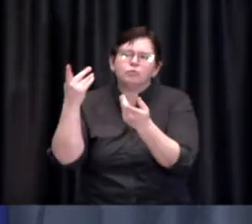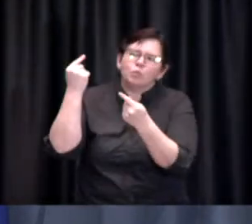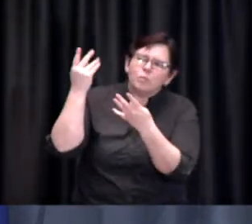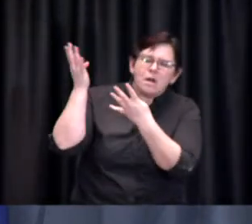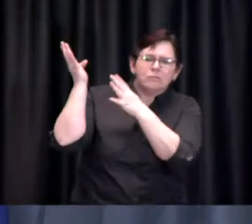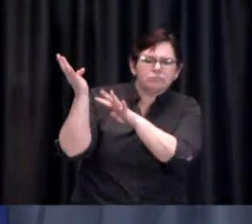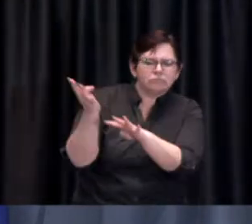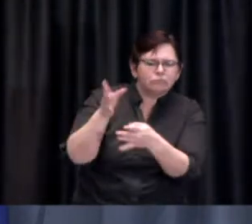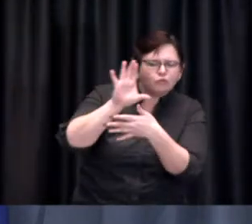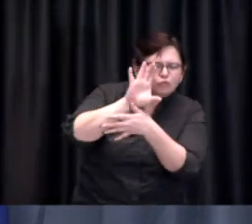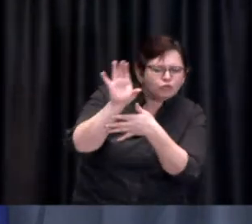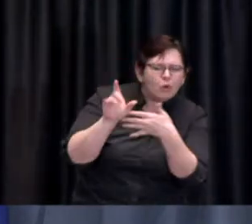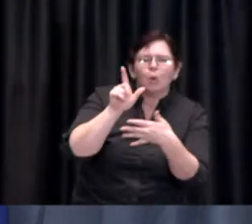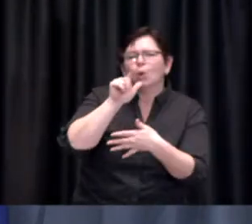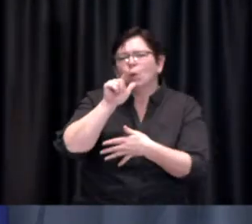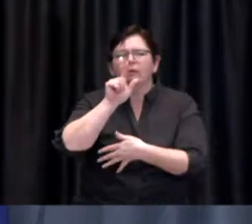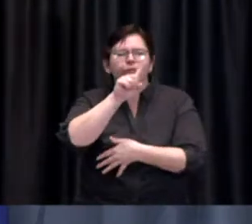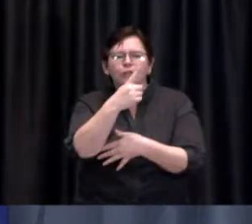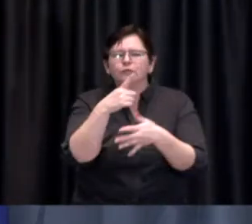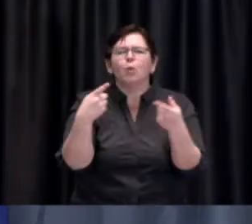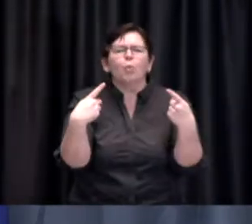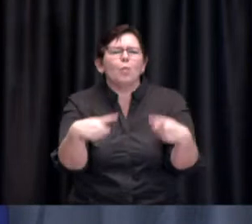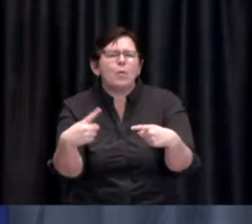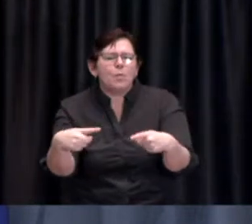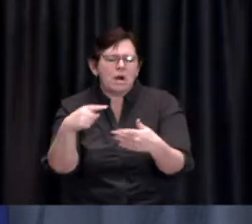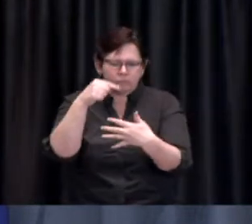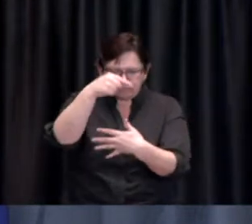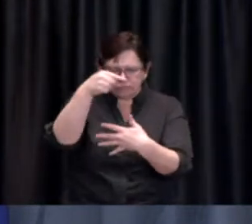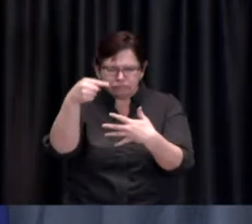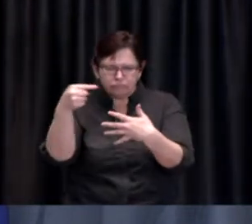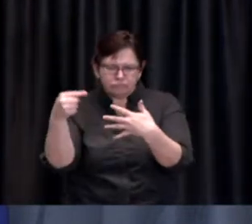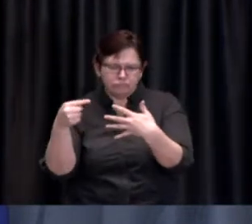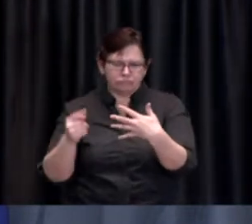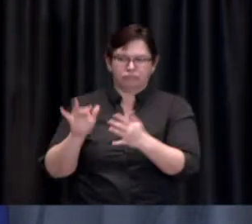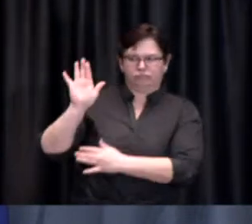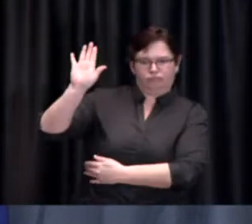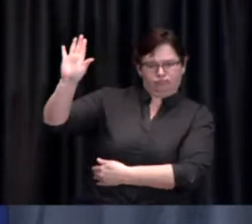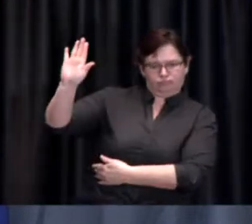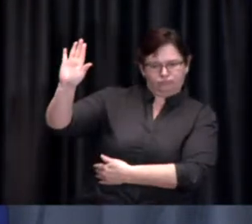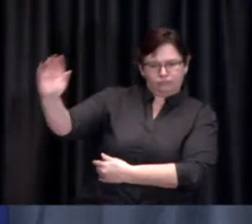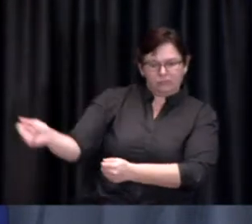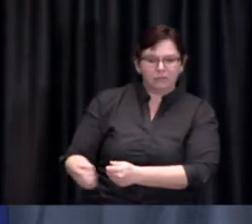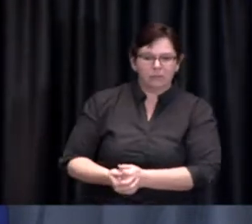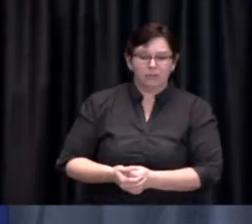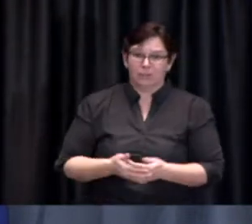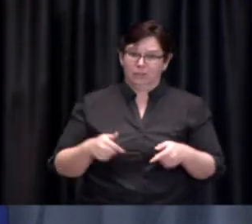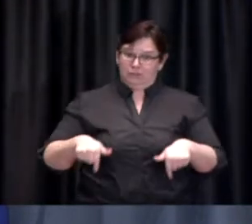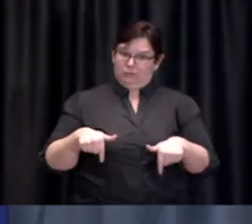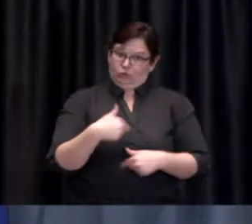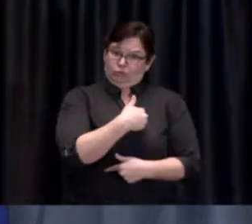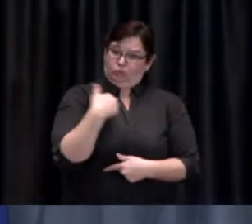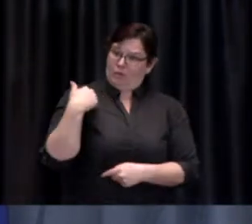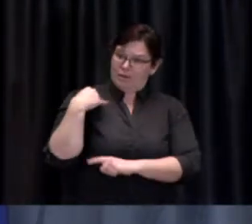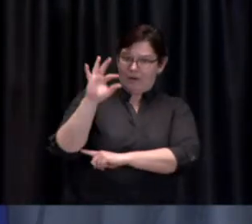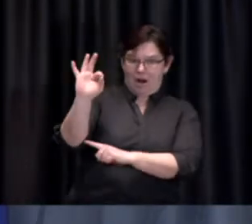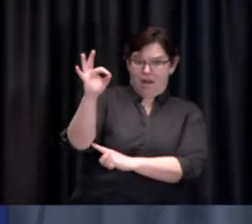For the City's part, we have four of the nine big city-run immunization clinics already set up and ready to go